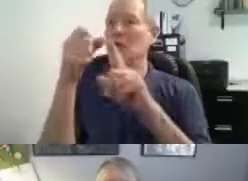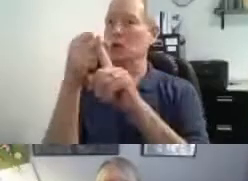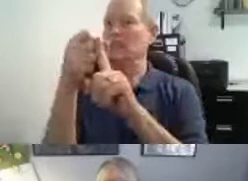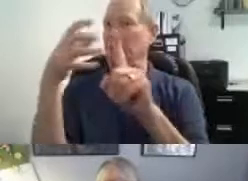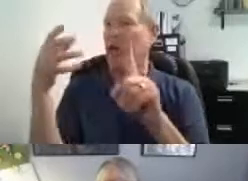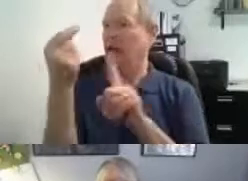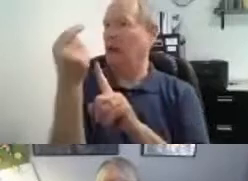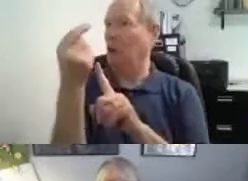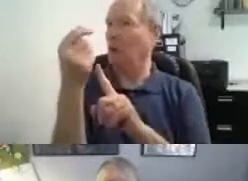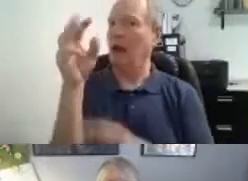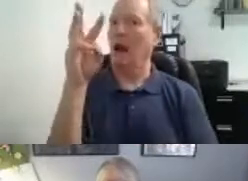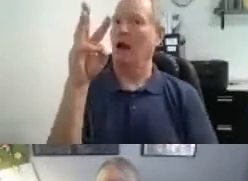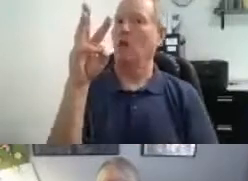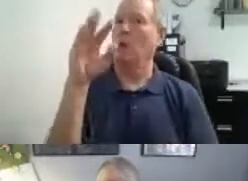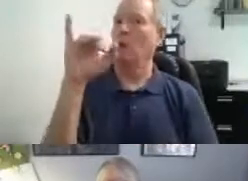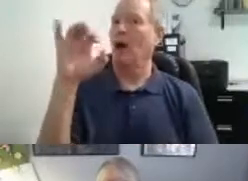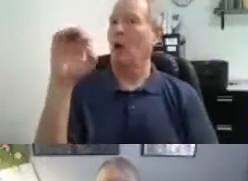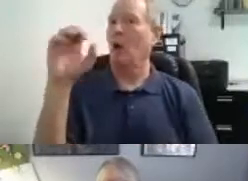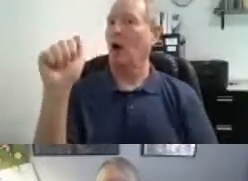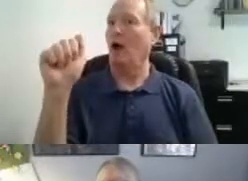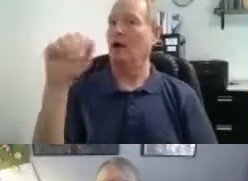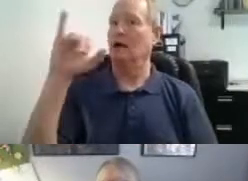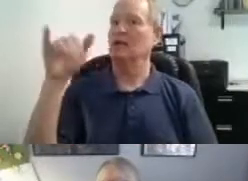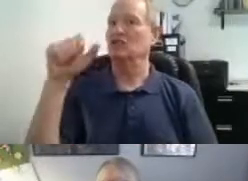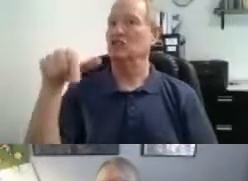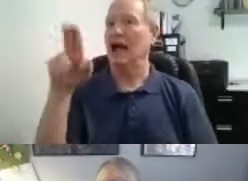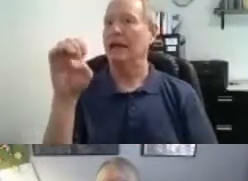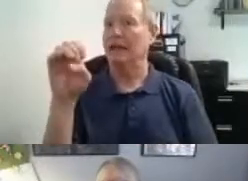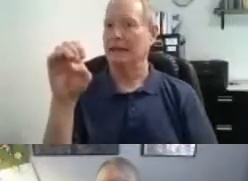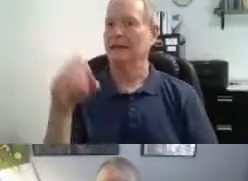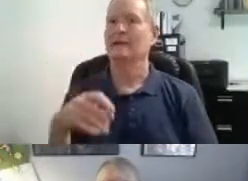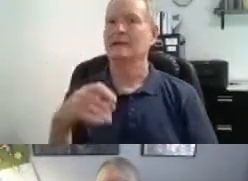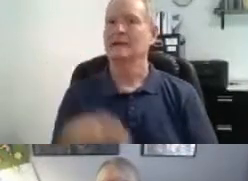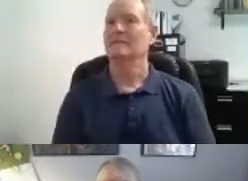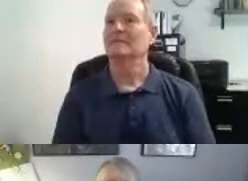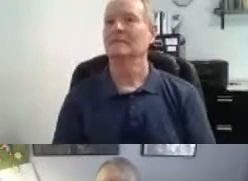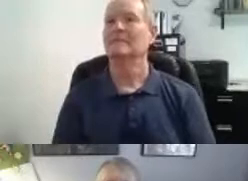Tom: Can you expand what the WIOA program does, Jacque?